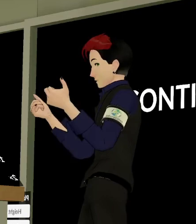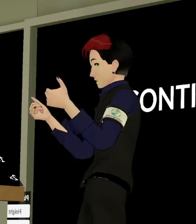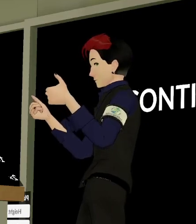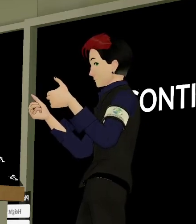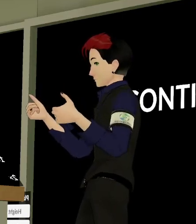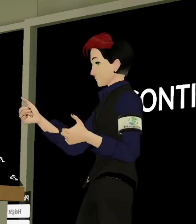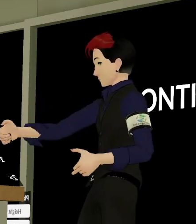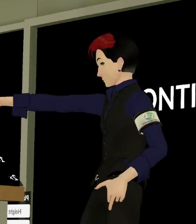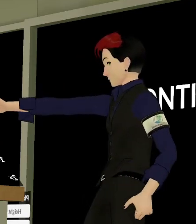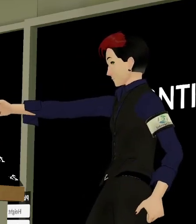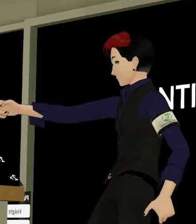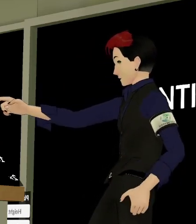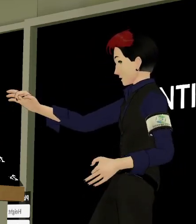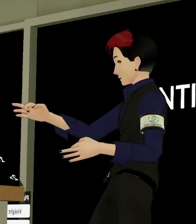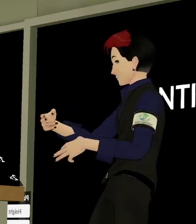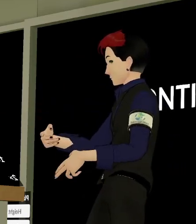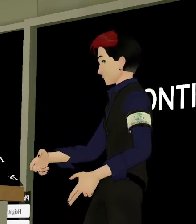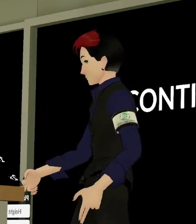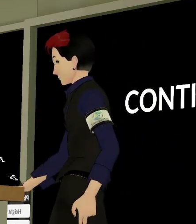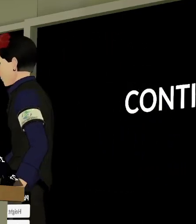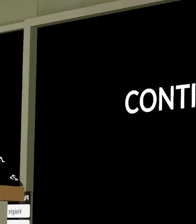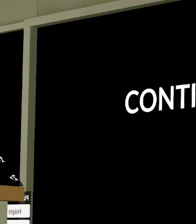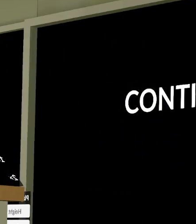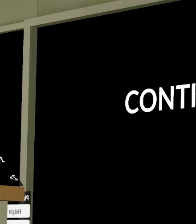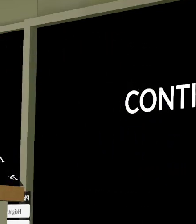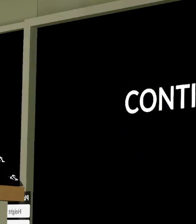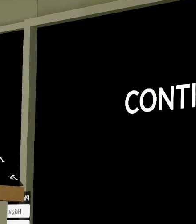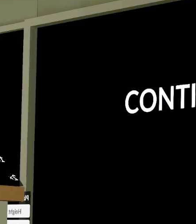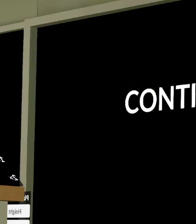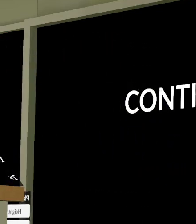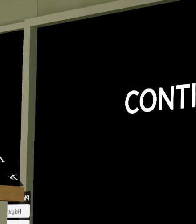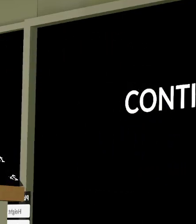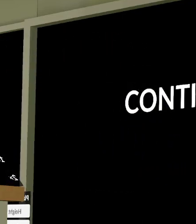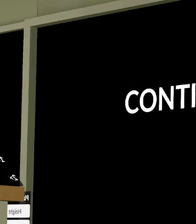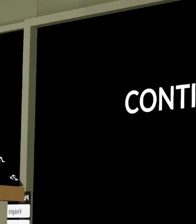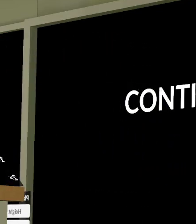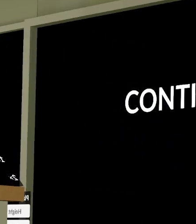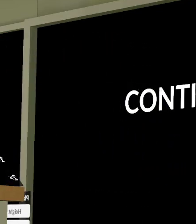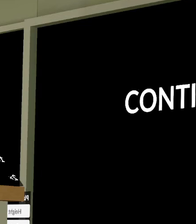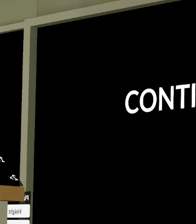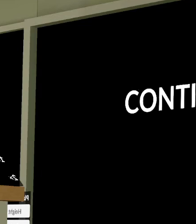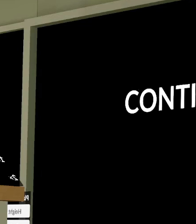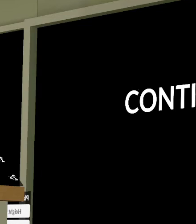cool Fearless ¿ Fearless : so it kind of talks about like a continuous